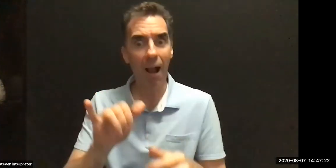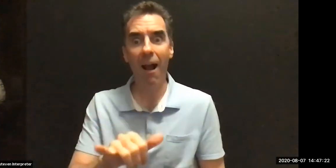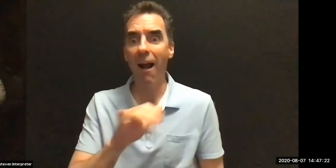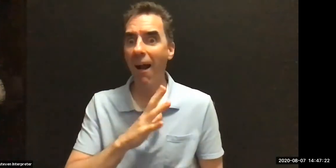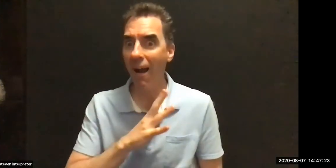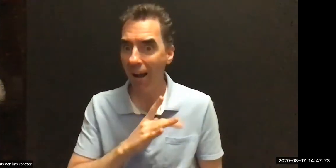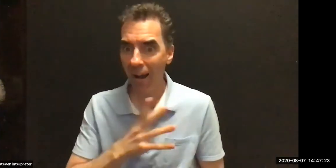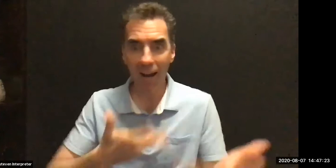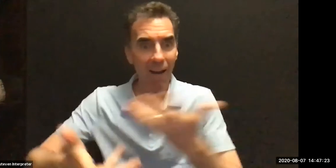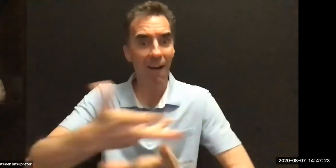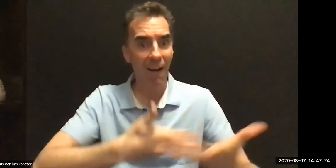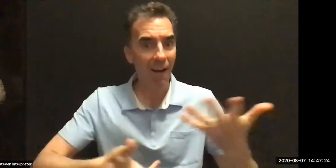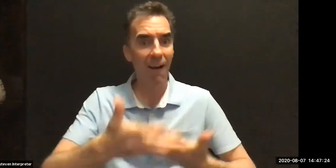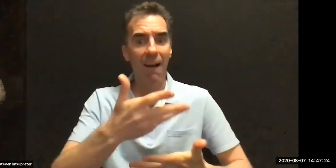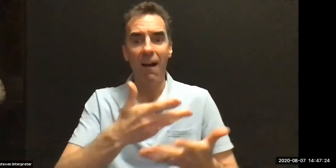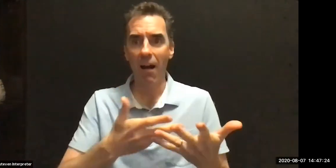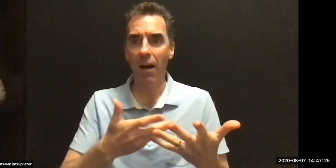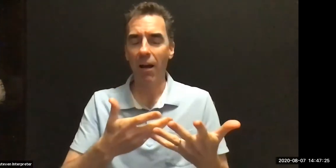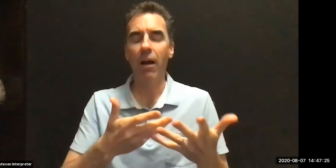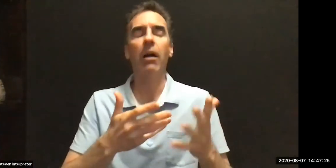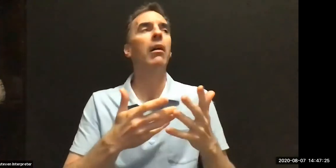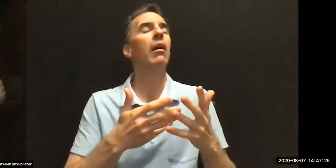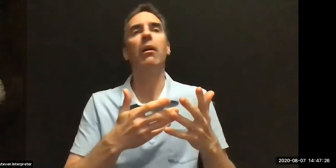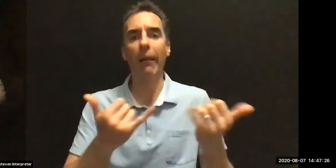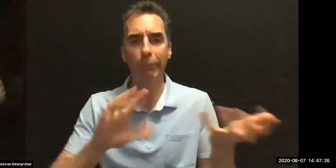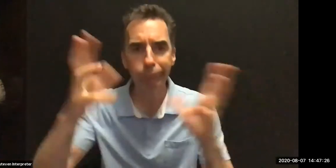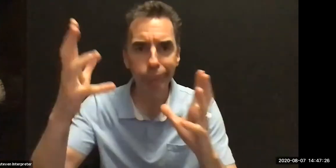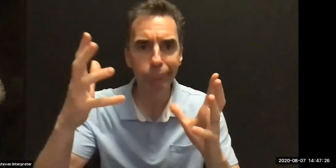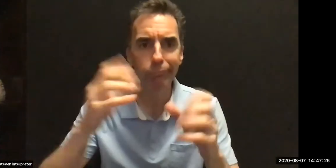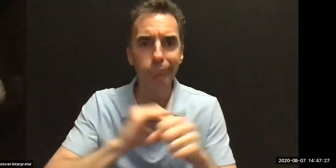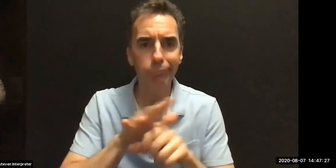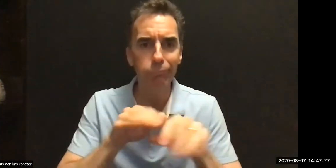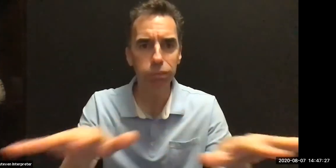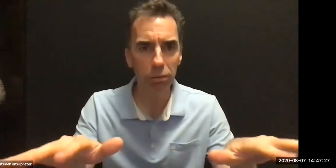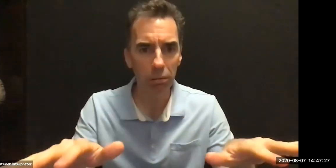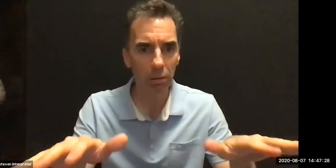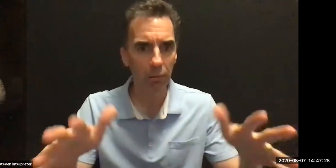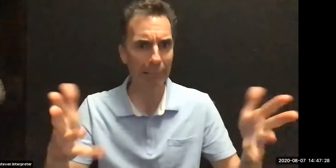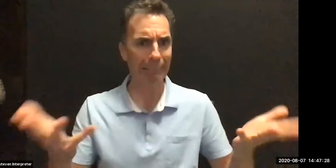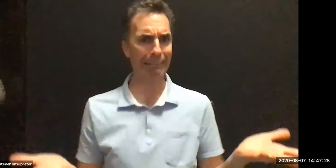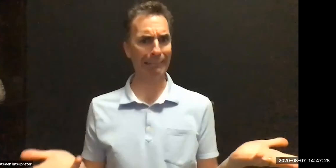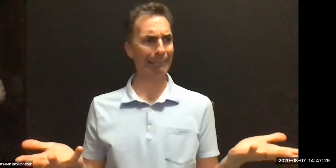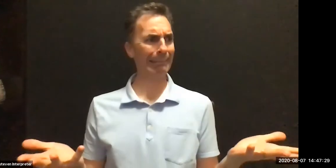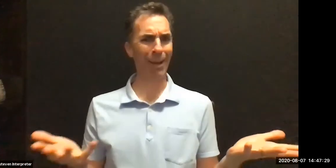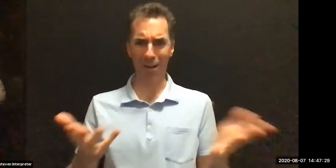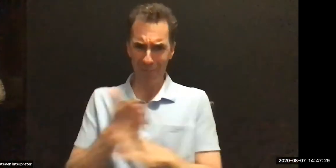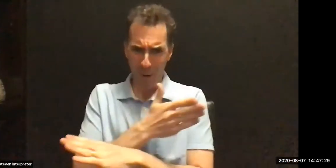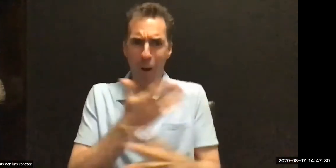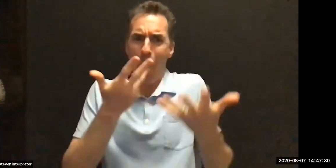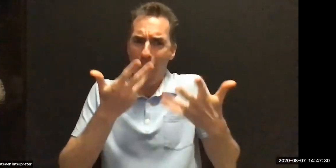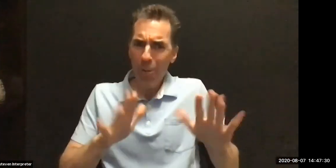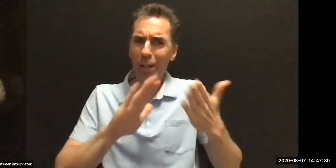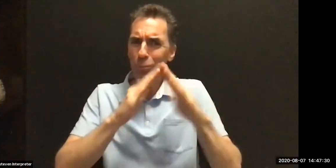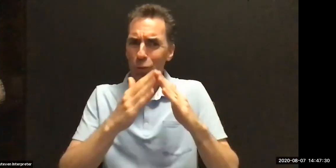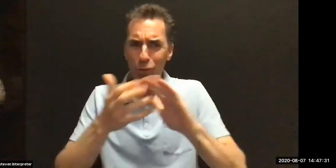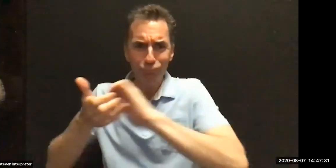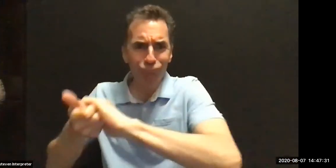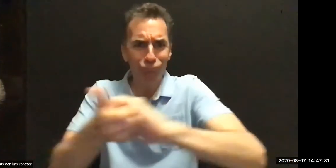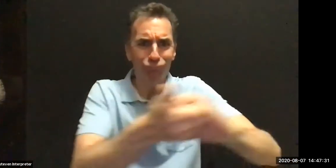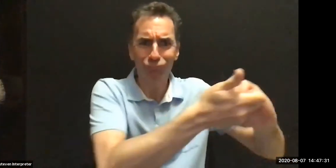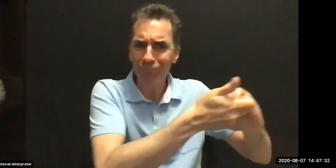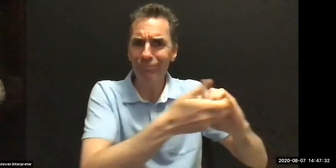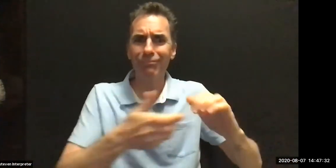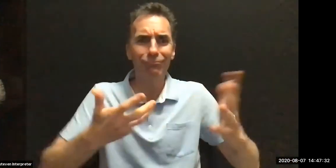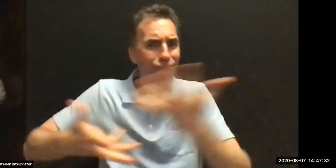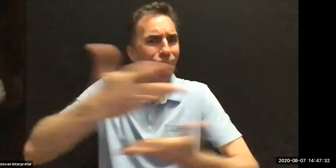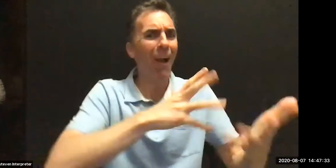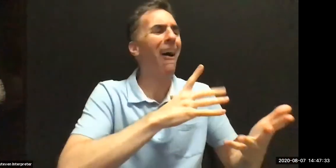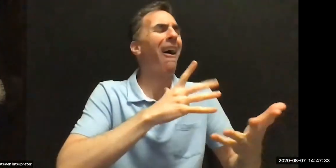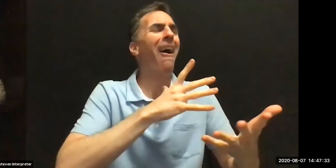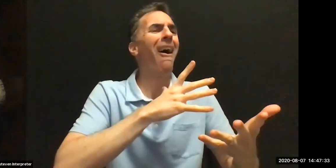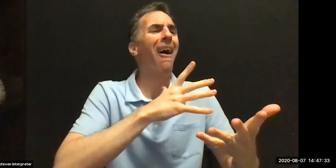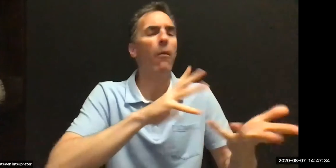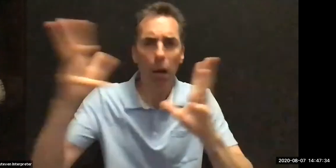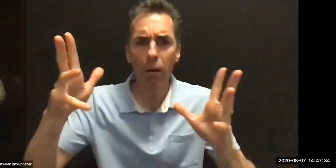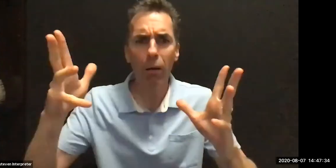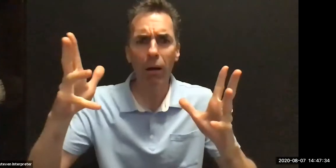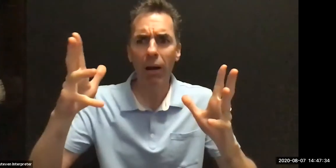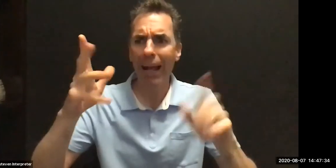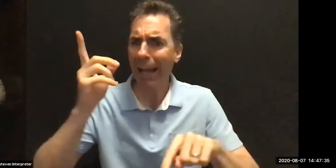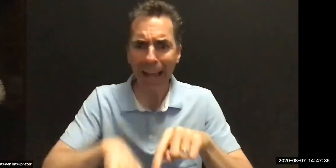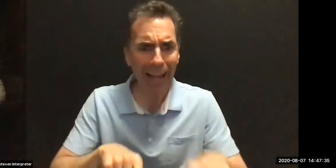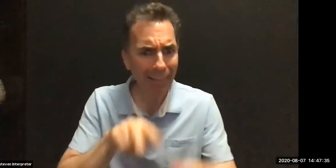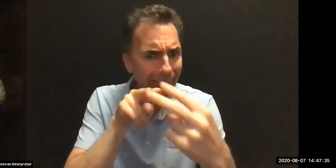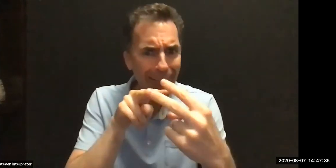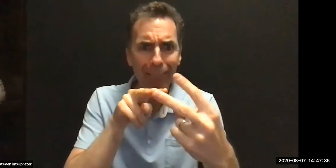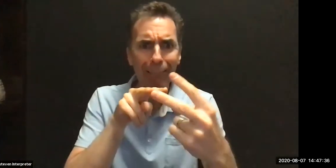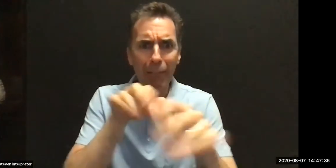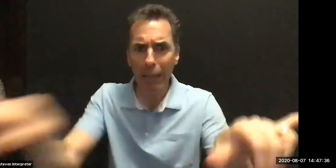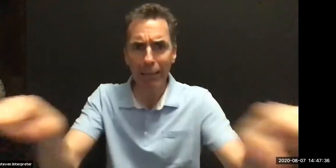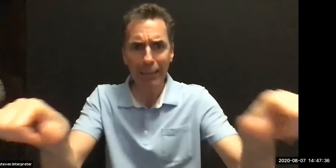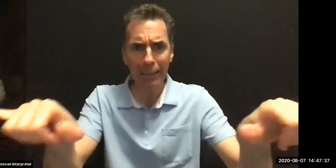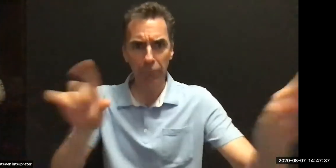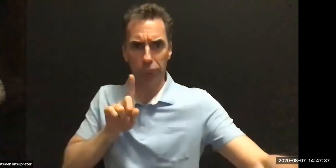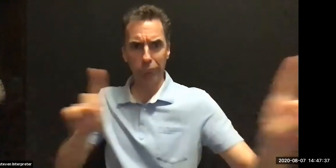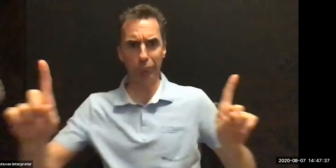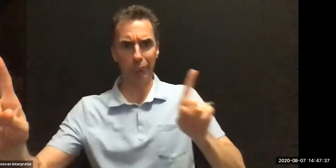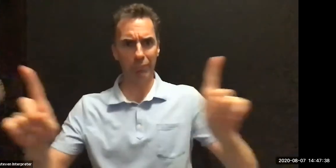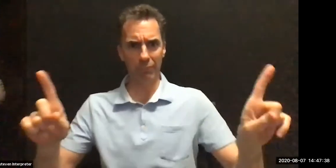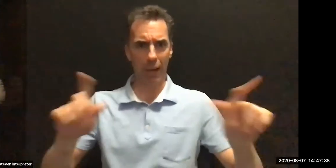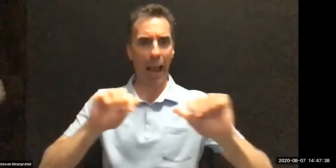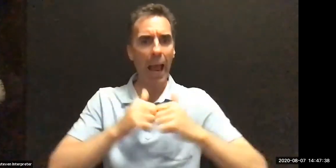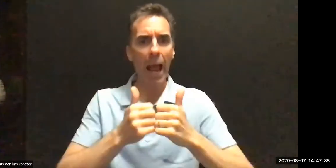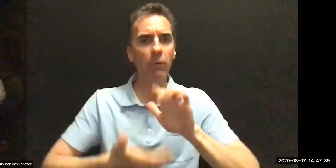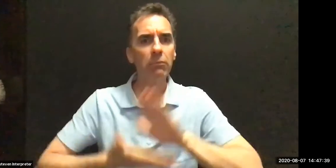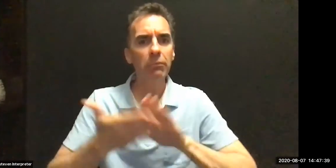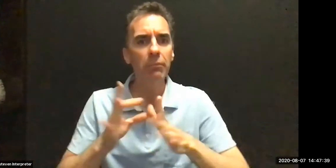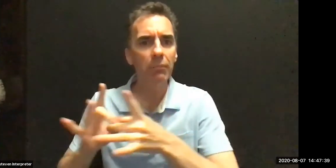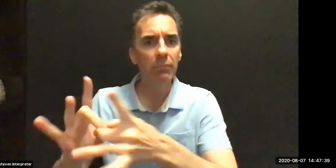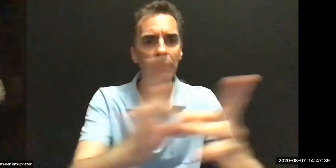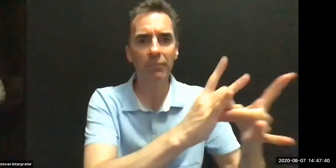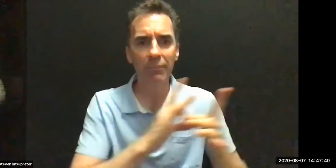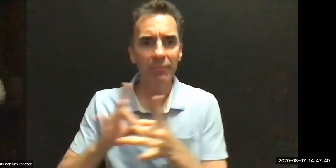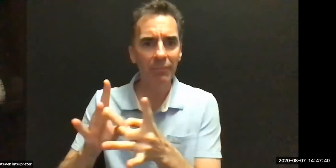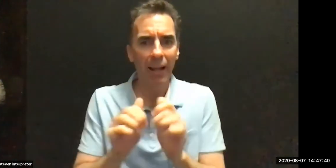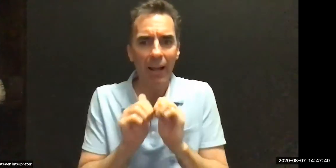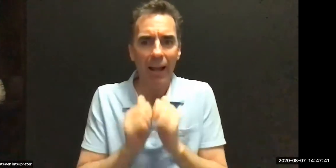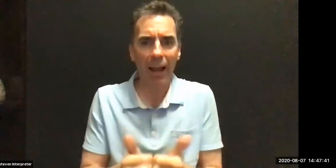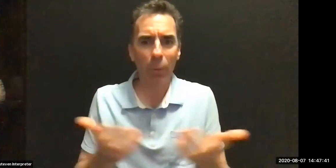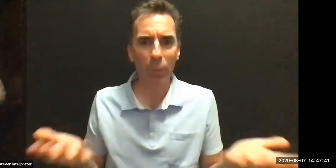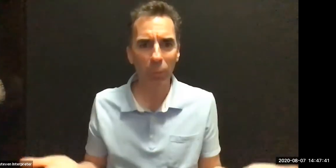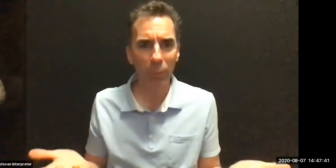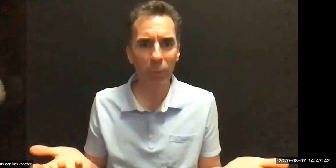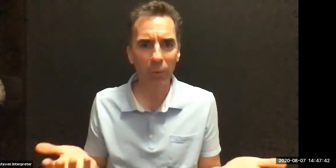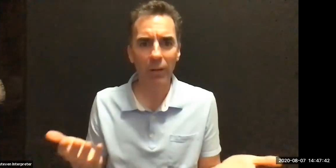Channelle Charest: Now we're, we're in coven. And so how do we create a sense of community and belonging and growth without ever seeing each other in person. How do we hire folks without being able to watch them interact in a team environment or watch them interact with